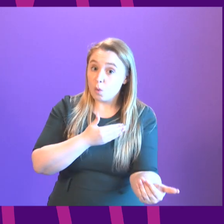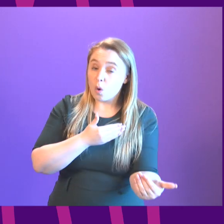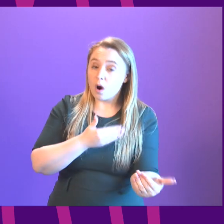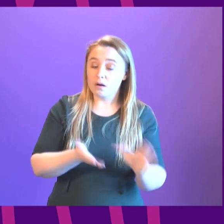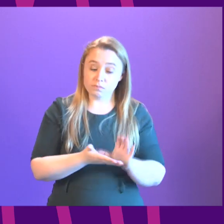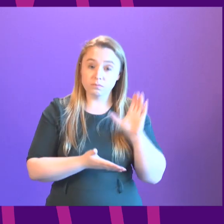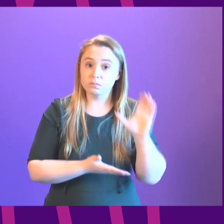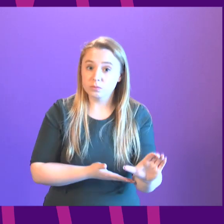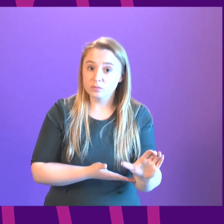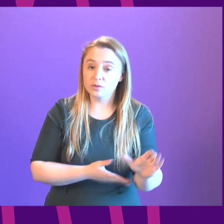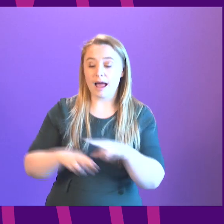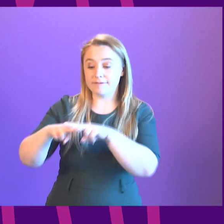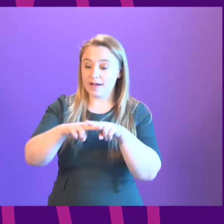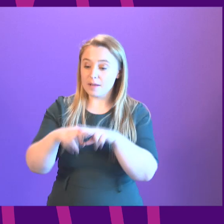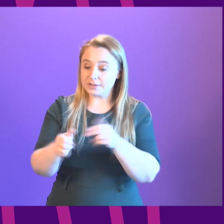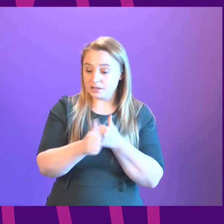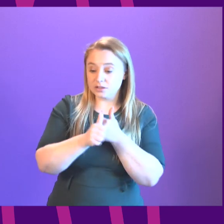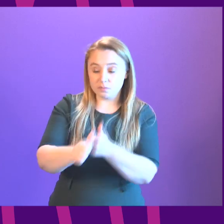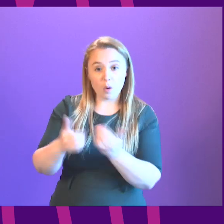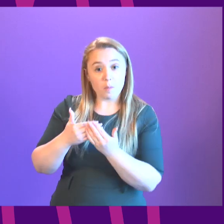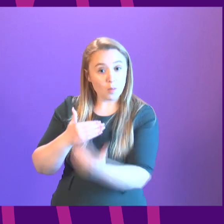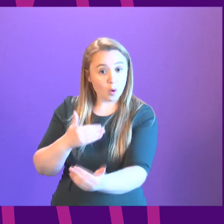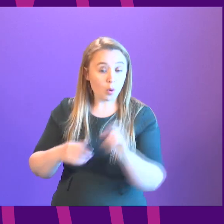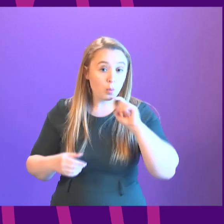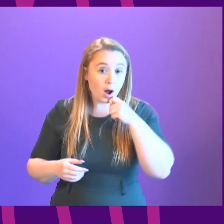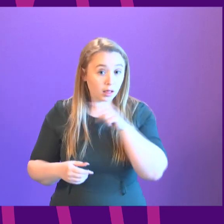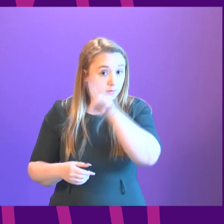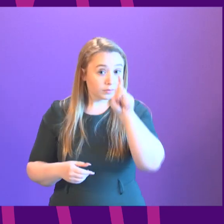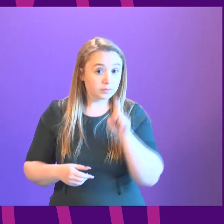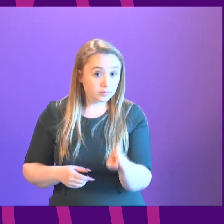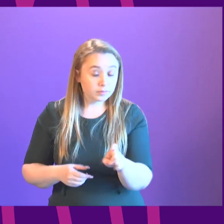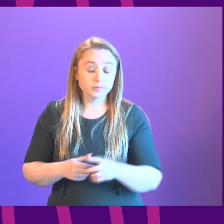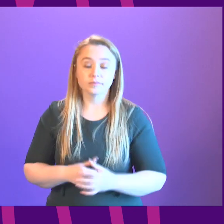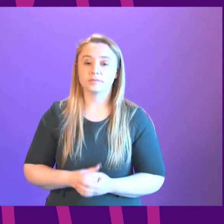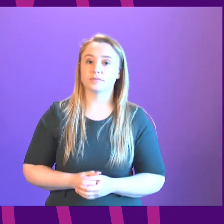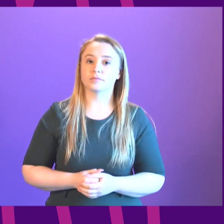across Scotland that have been directly affected by that Government decision? Will the Government